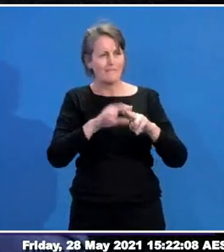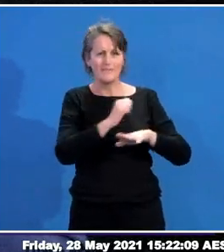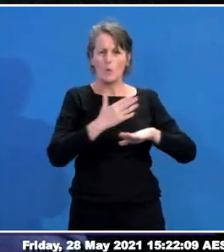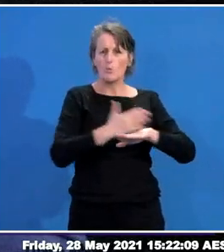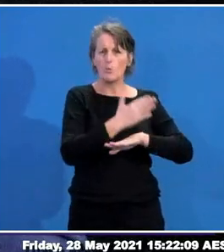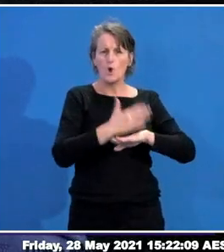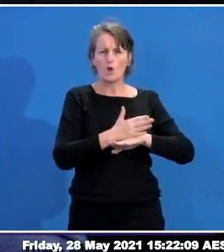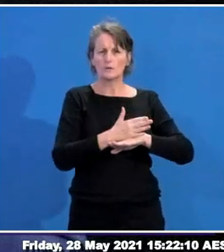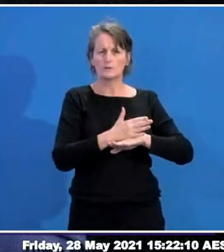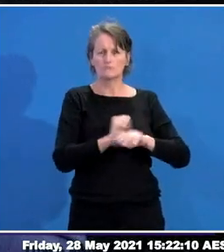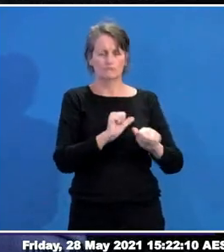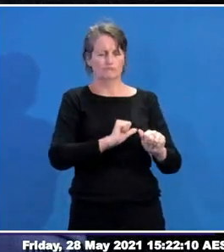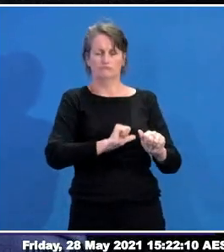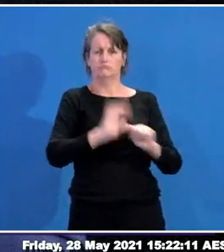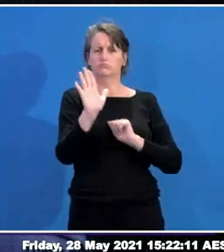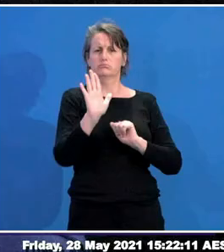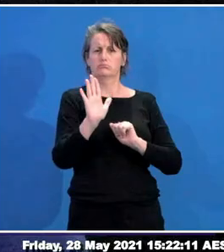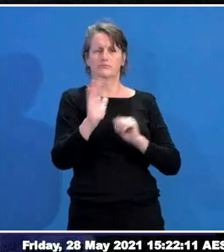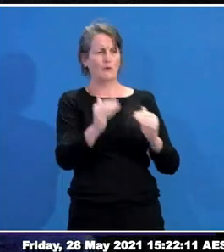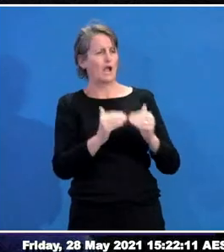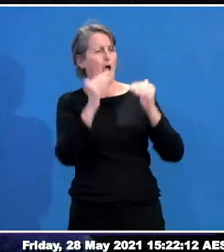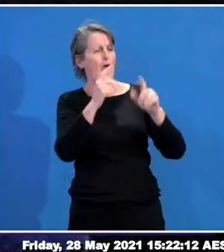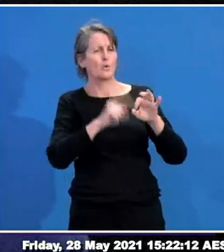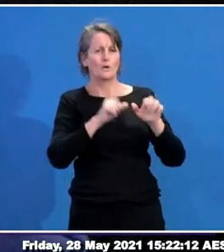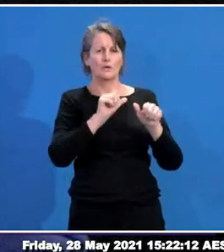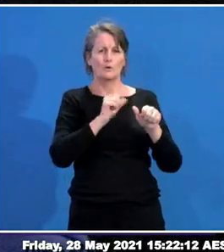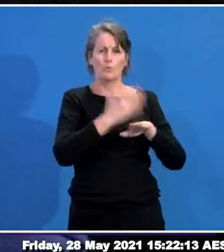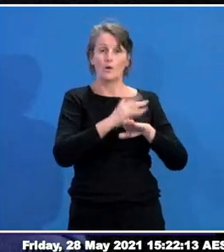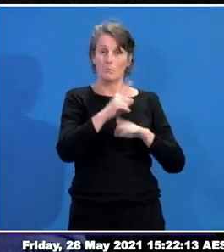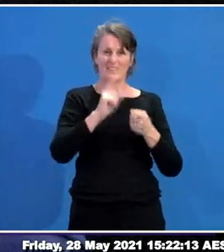not necessarily like the idea of being filmed at work, not because they are doing